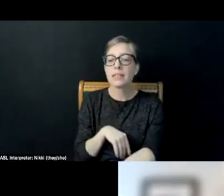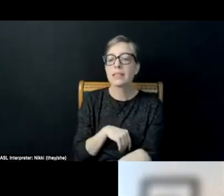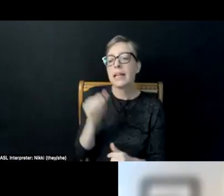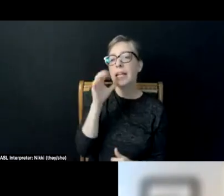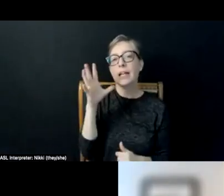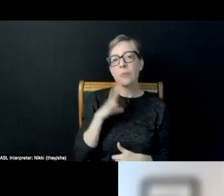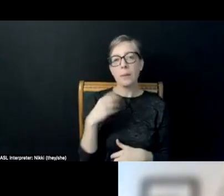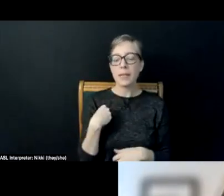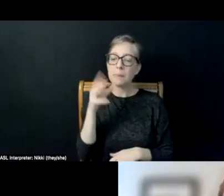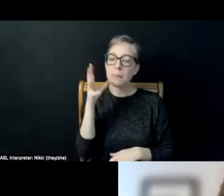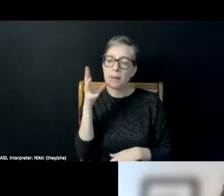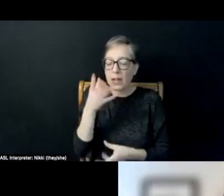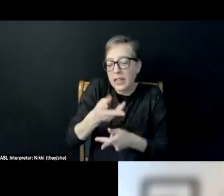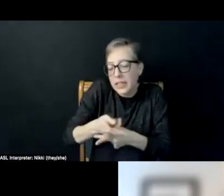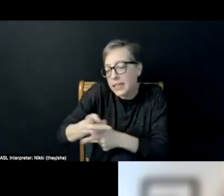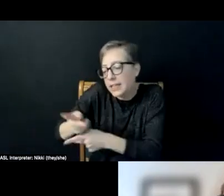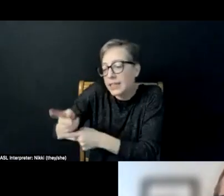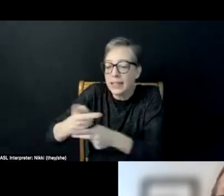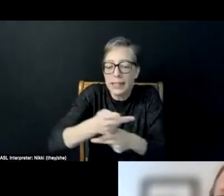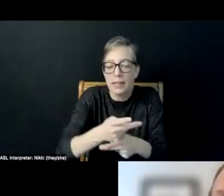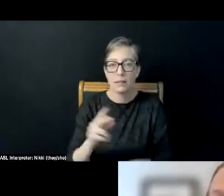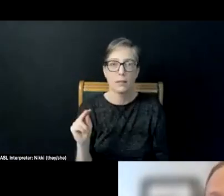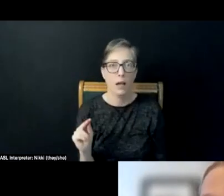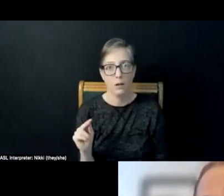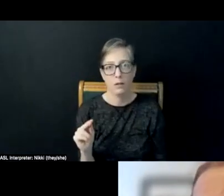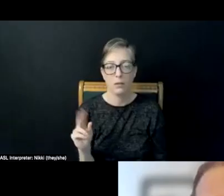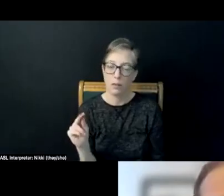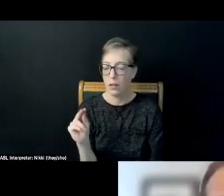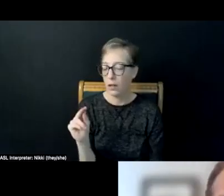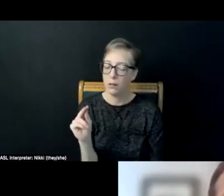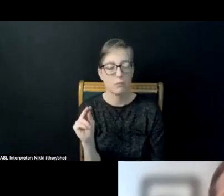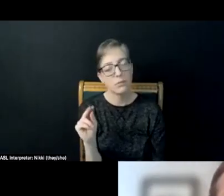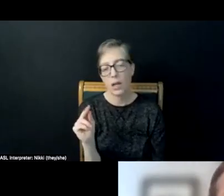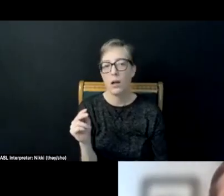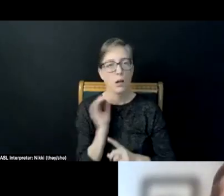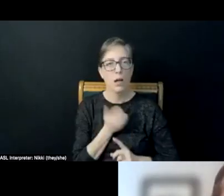No. The one we were at Georgetown. It's in a basement. It's poorly lit.